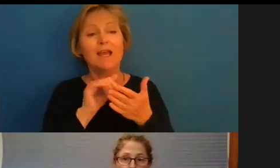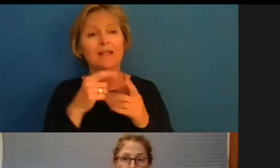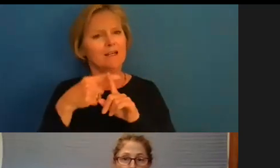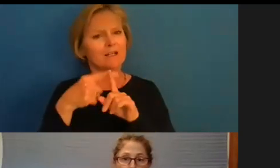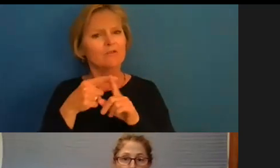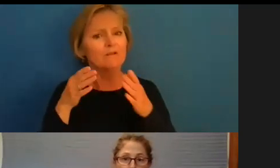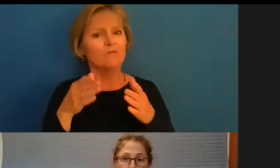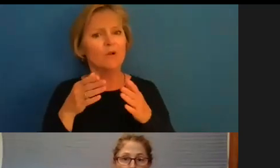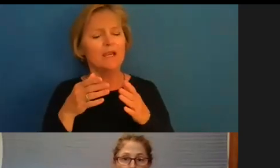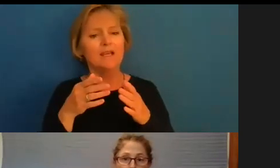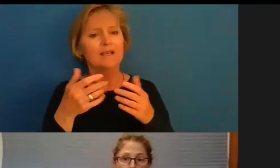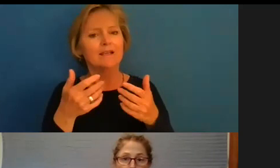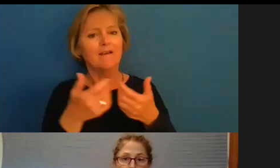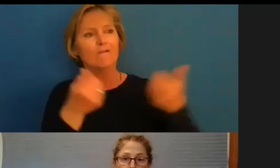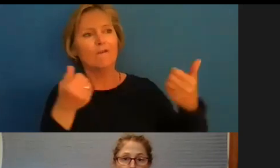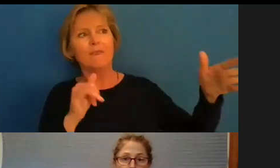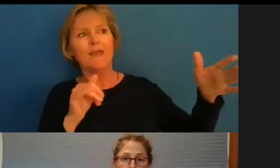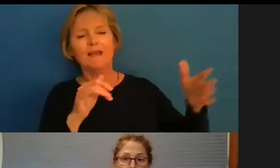away from that hostile and abusive